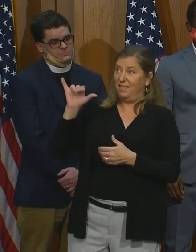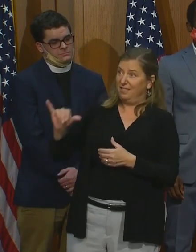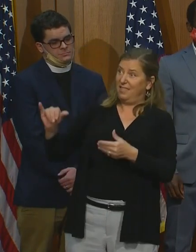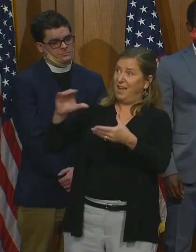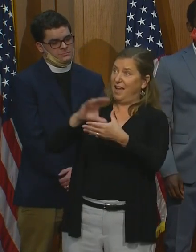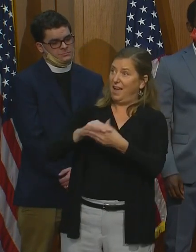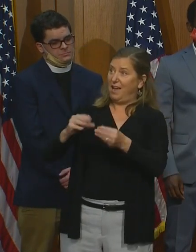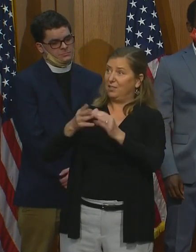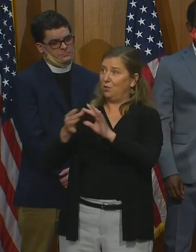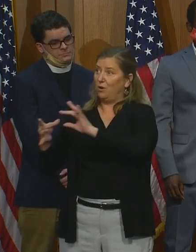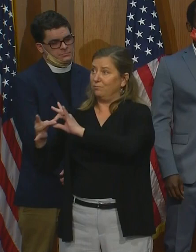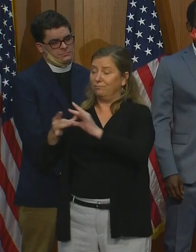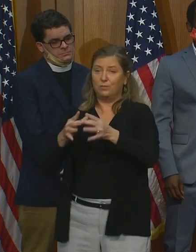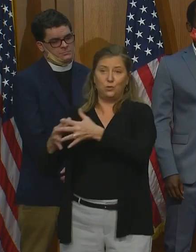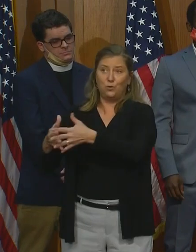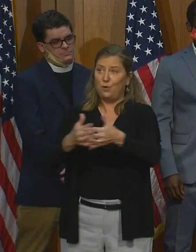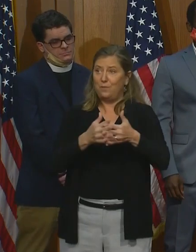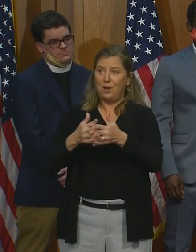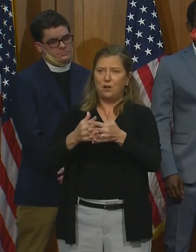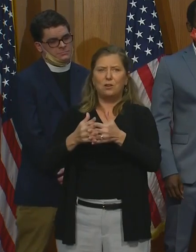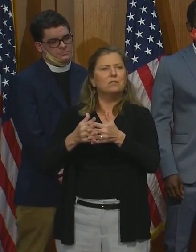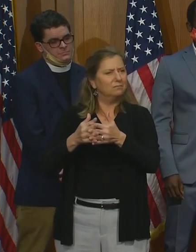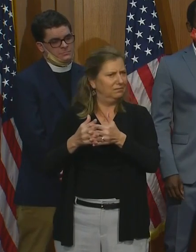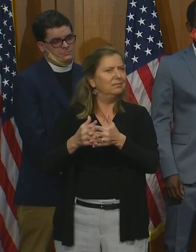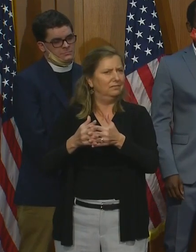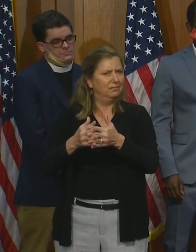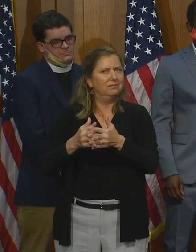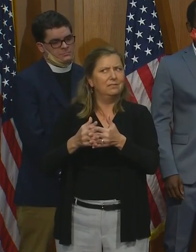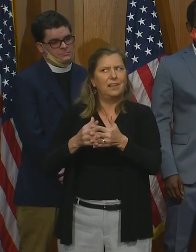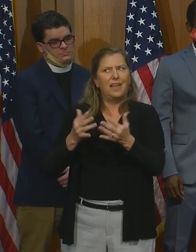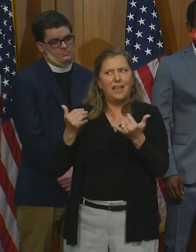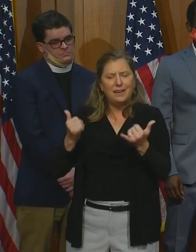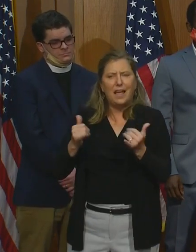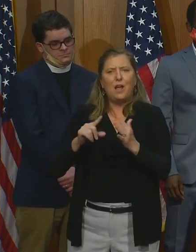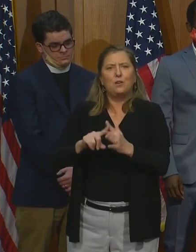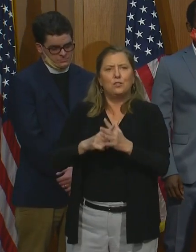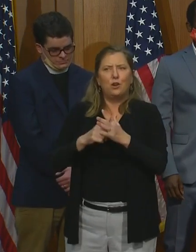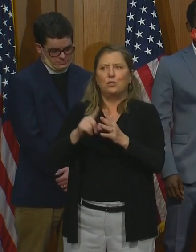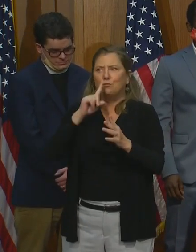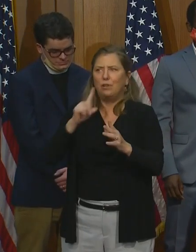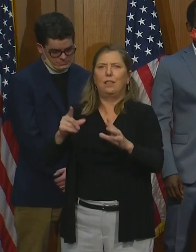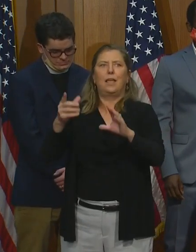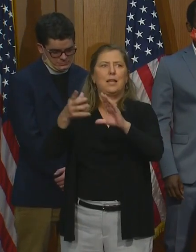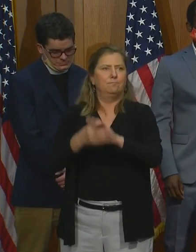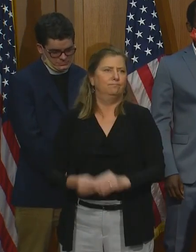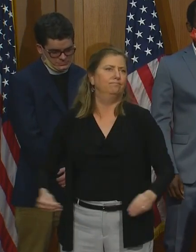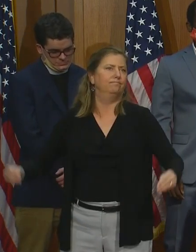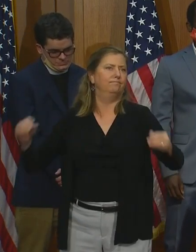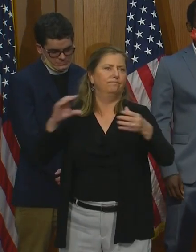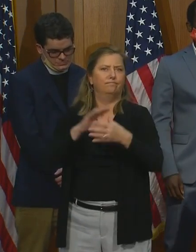IS JUST AS MUCH THE AMERICAN STORY AS IT'S ONE THAT WE ARE